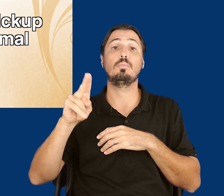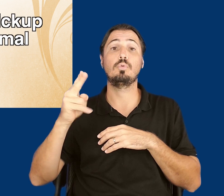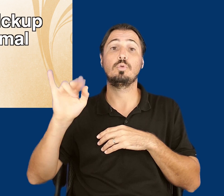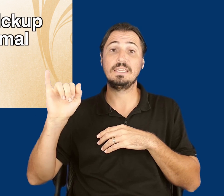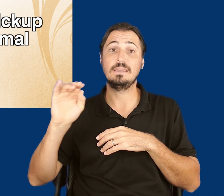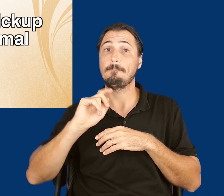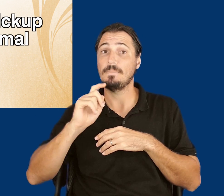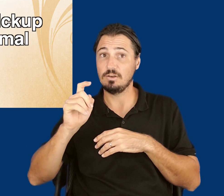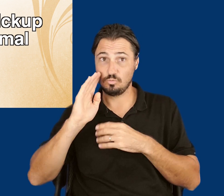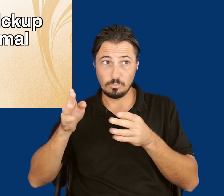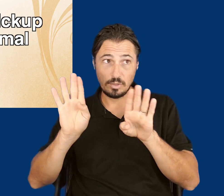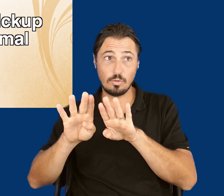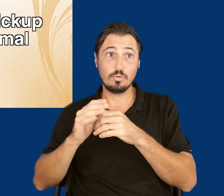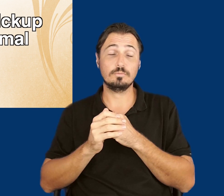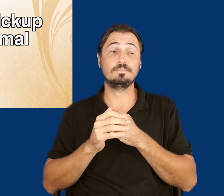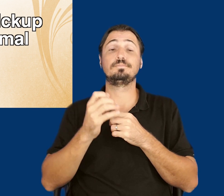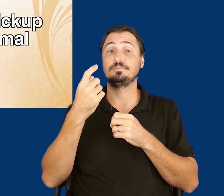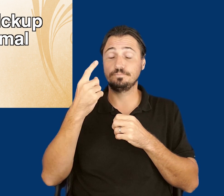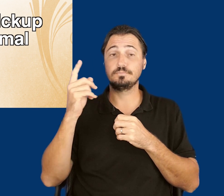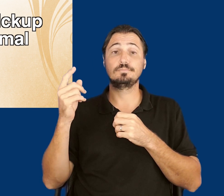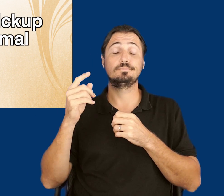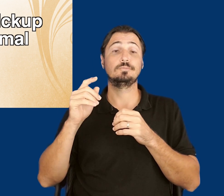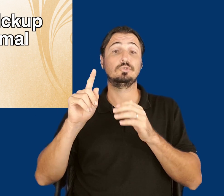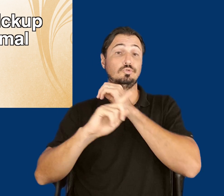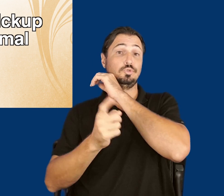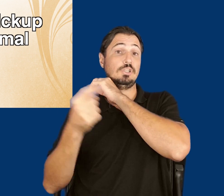However, the schedule for residential refuse pick-up will remain unchanged.